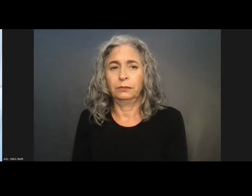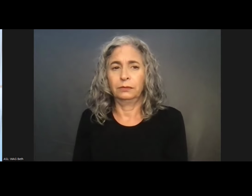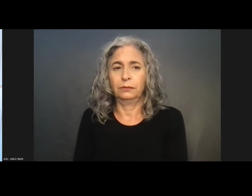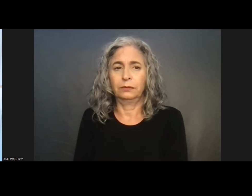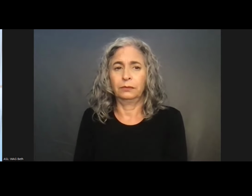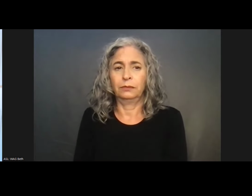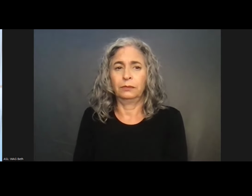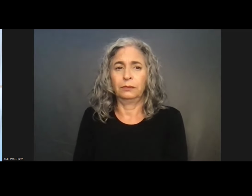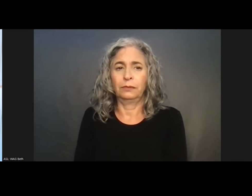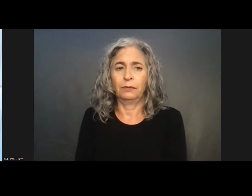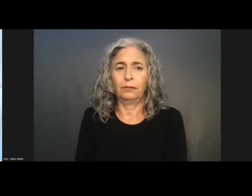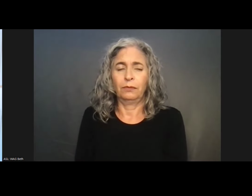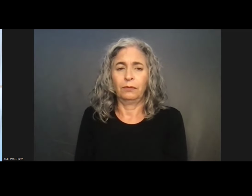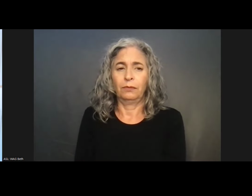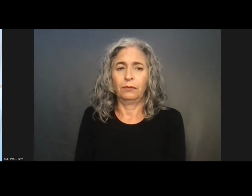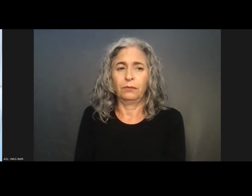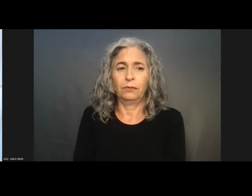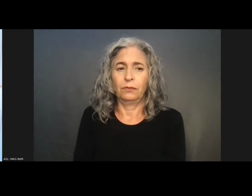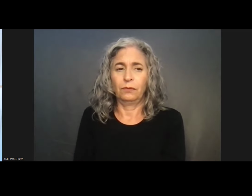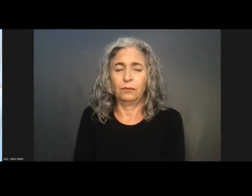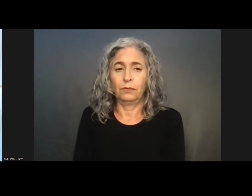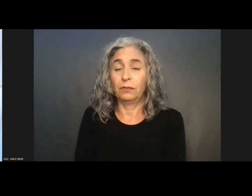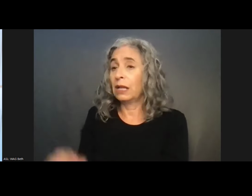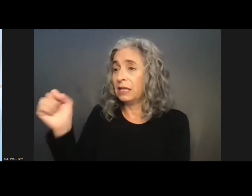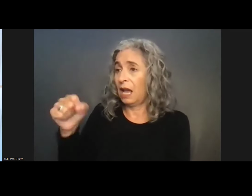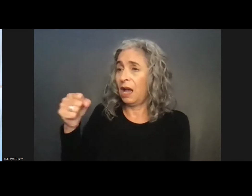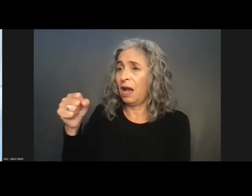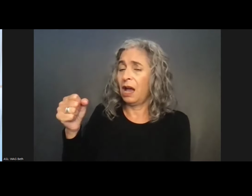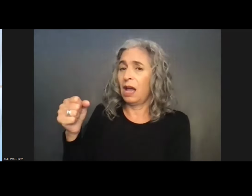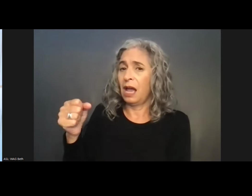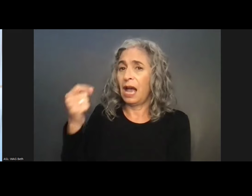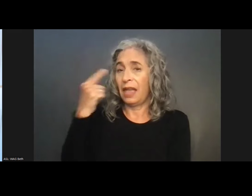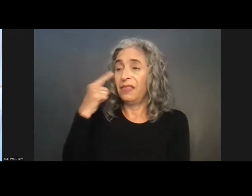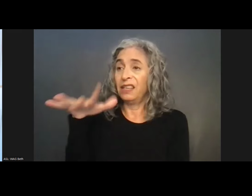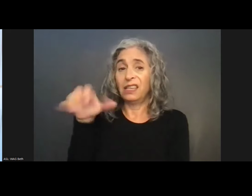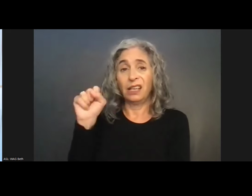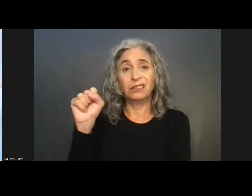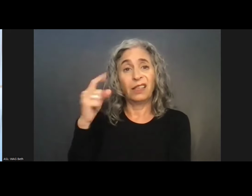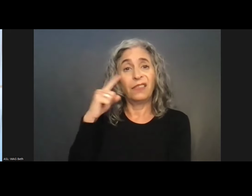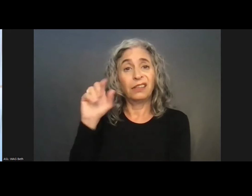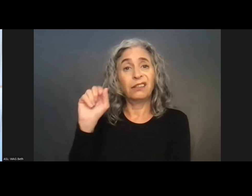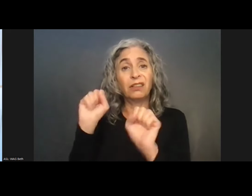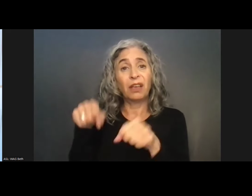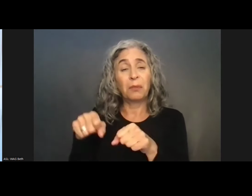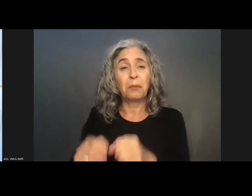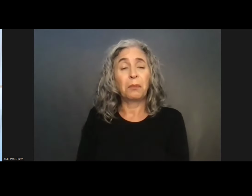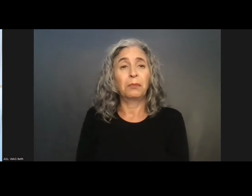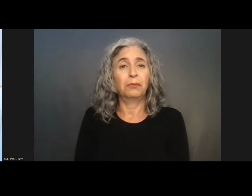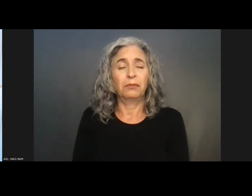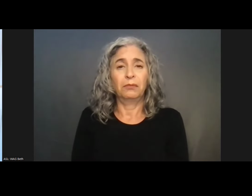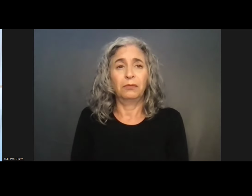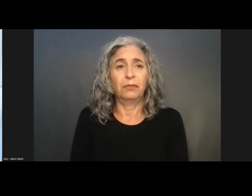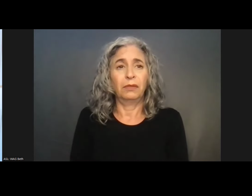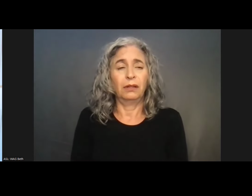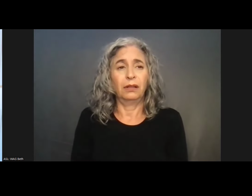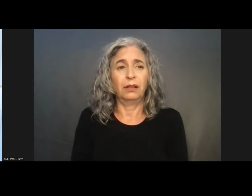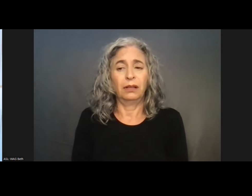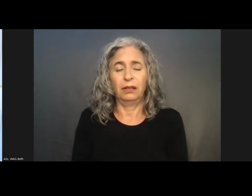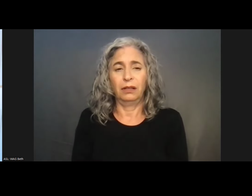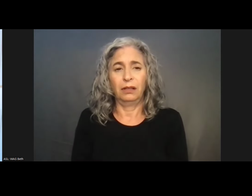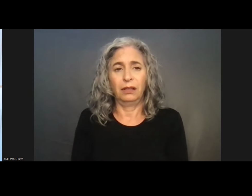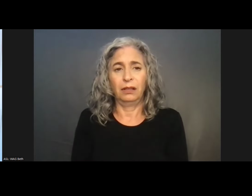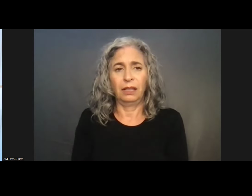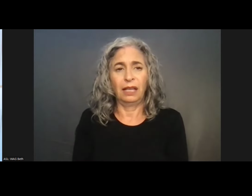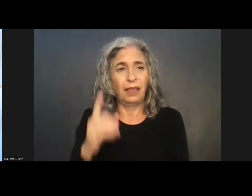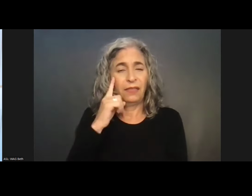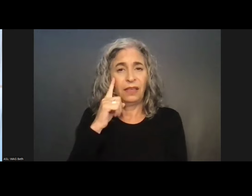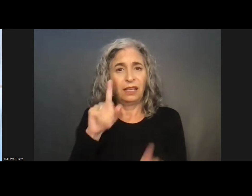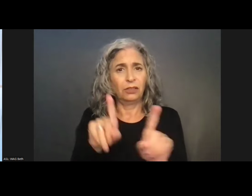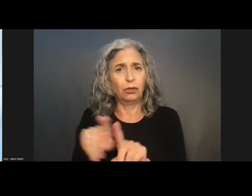Yeah, I think so. I think that's also a question for